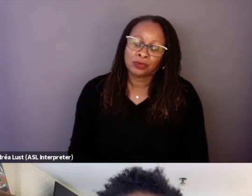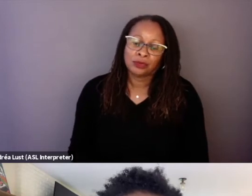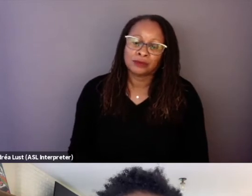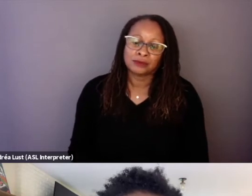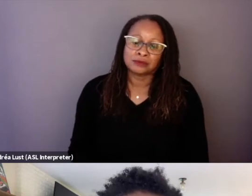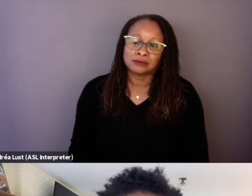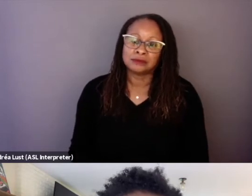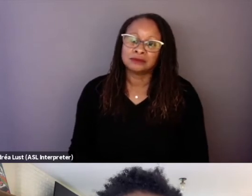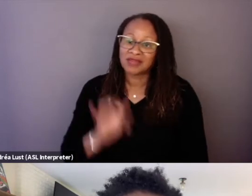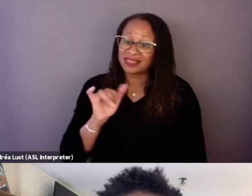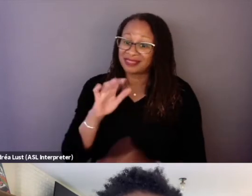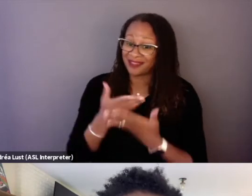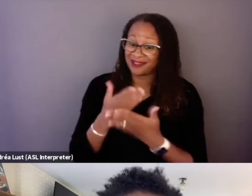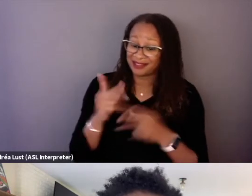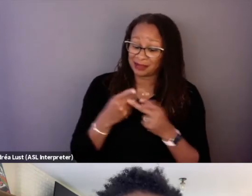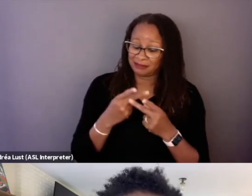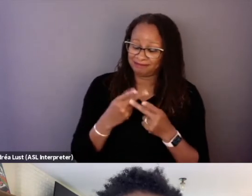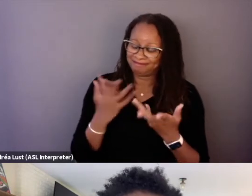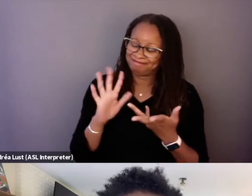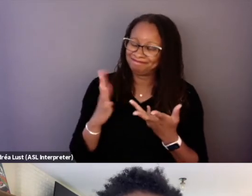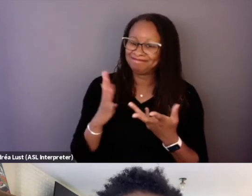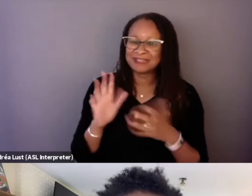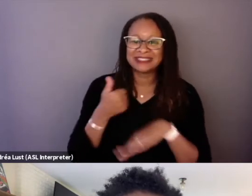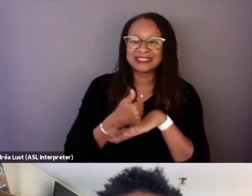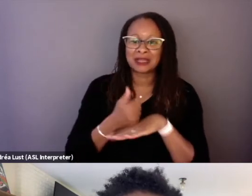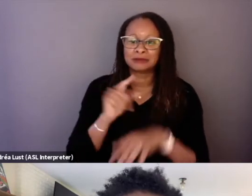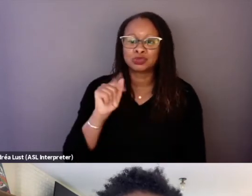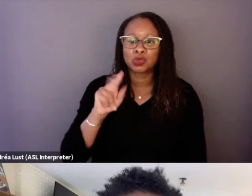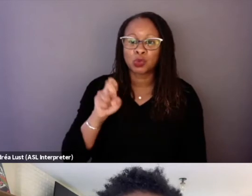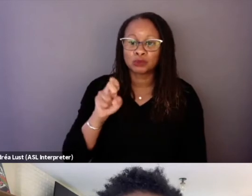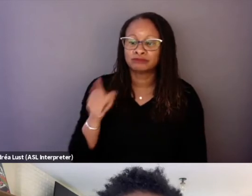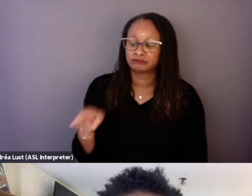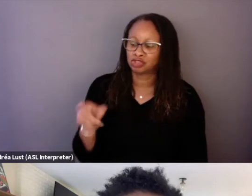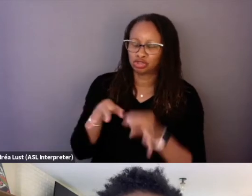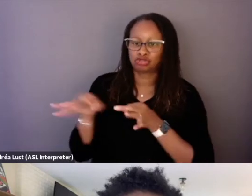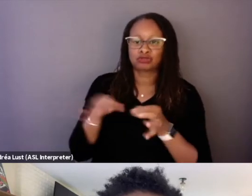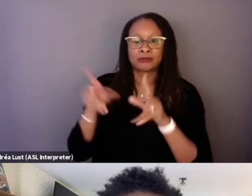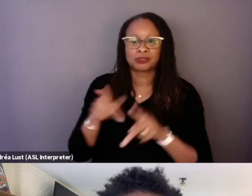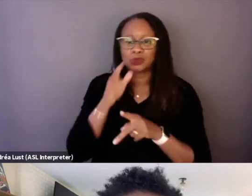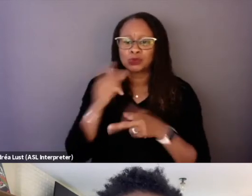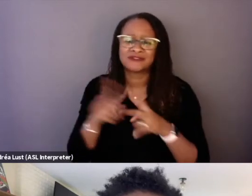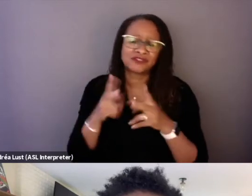That kind of set the tone in a way. She described someone who was really caring and nurturing.